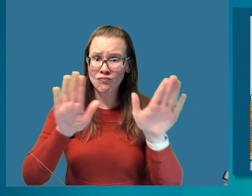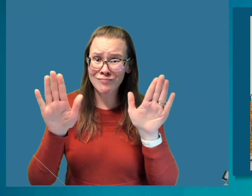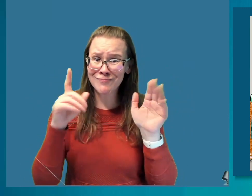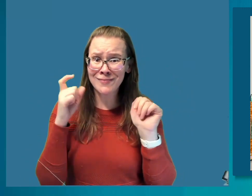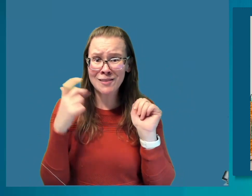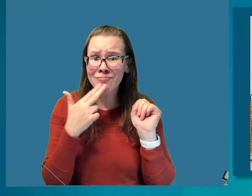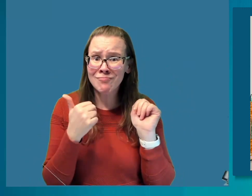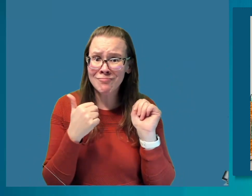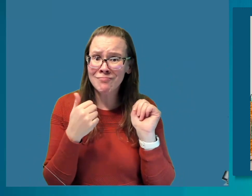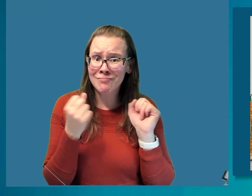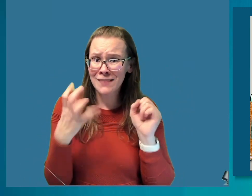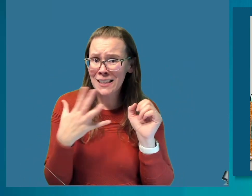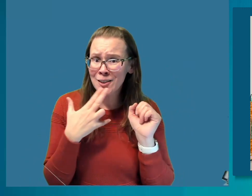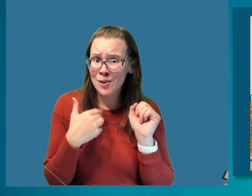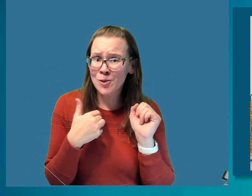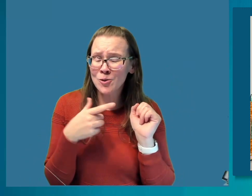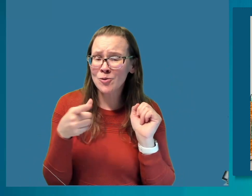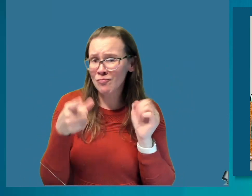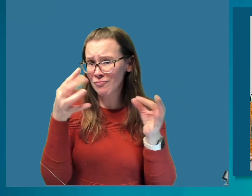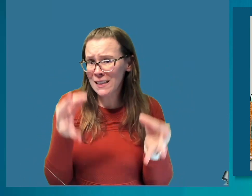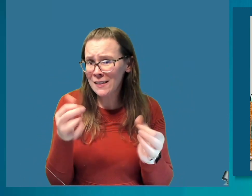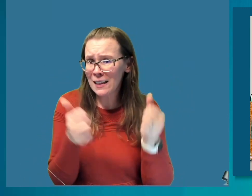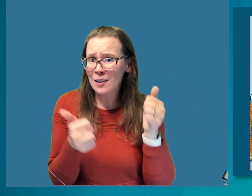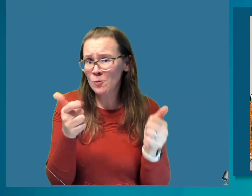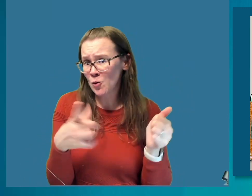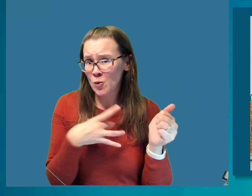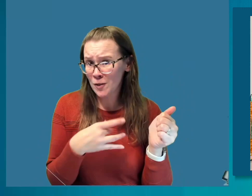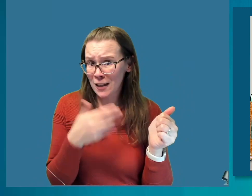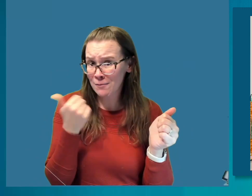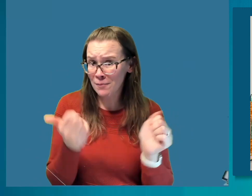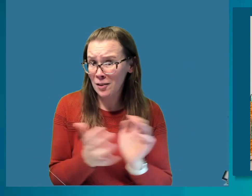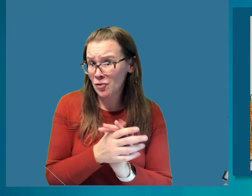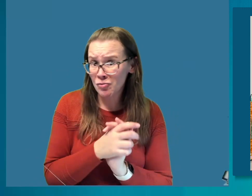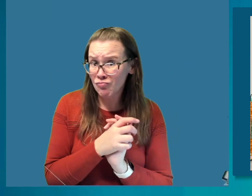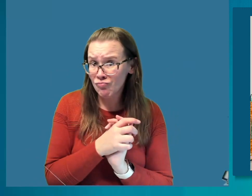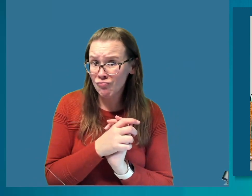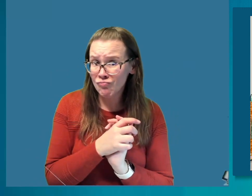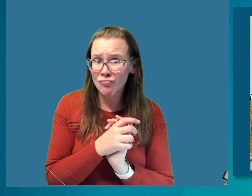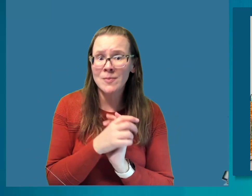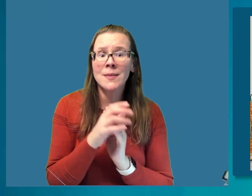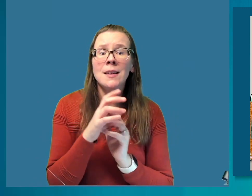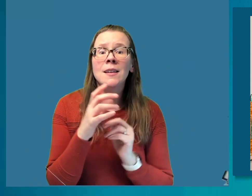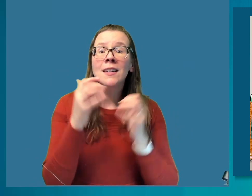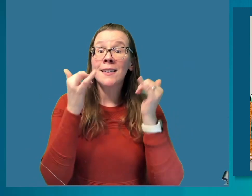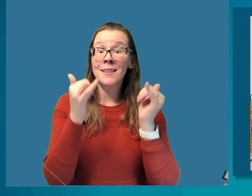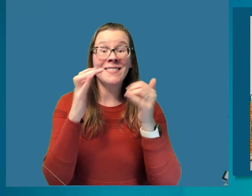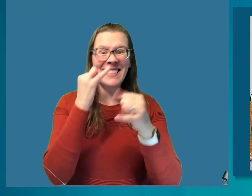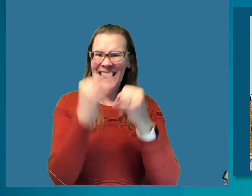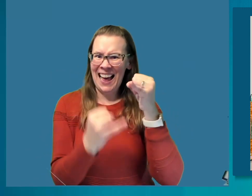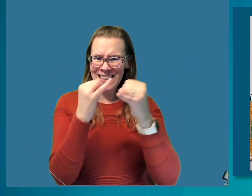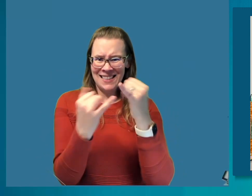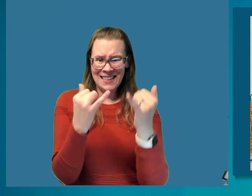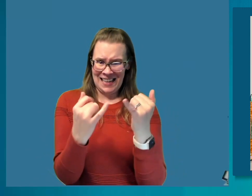Um, and I do recommend you look online for different people who make other postcards. Because there are a lot of really cute finishes